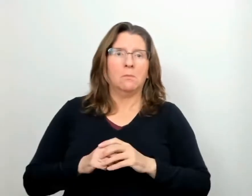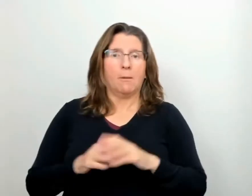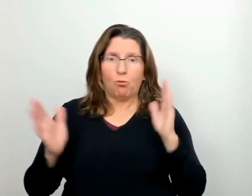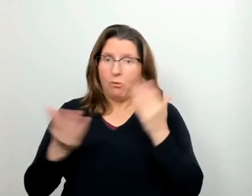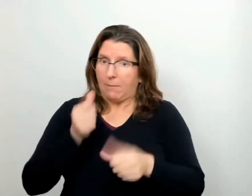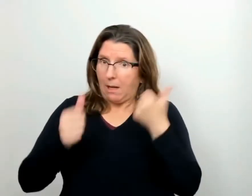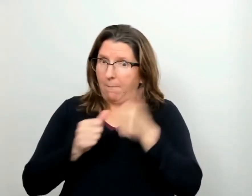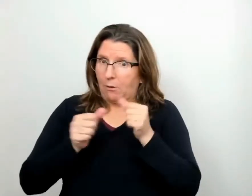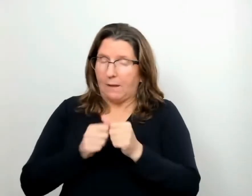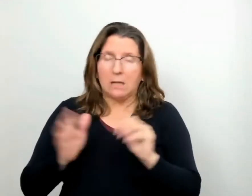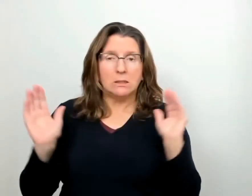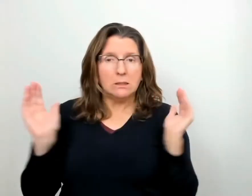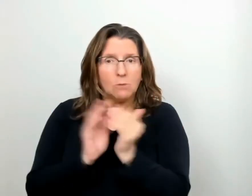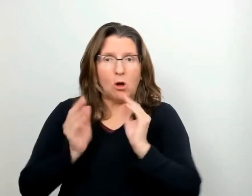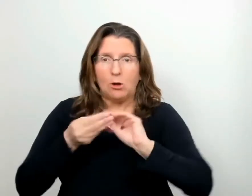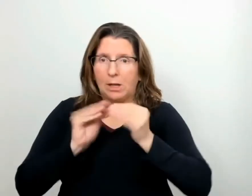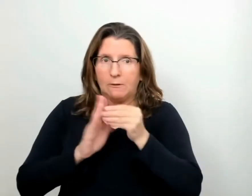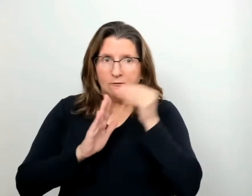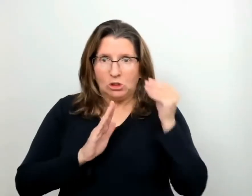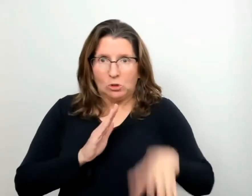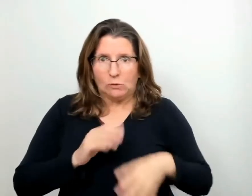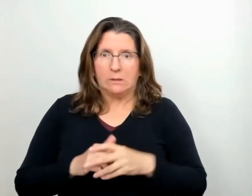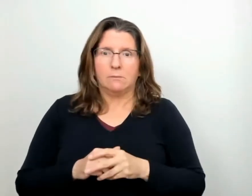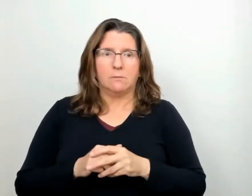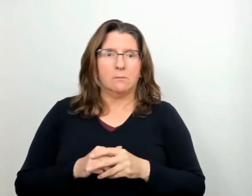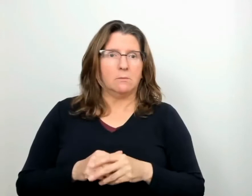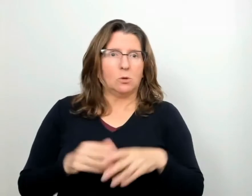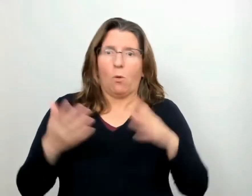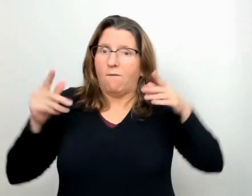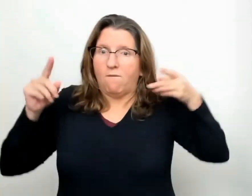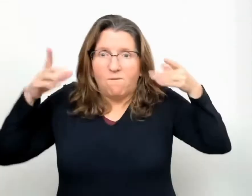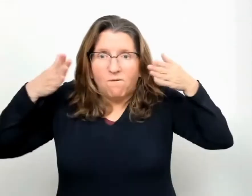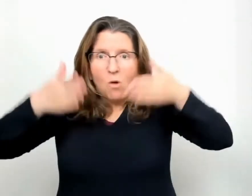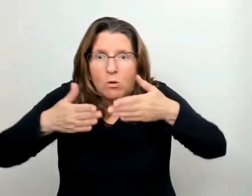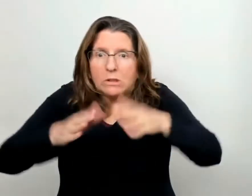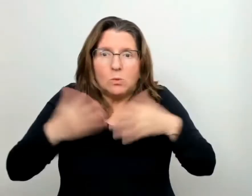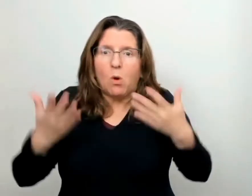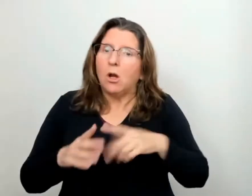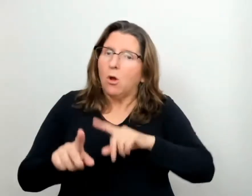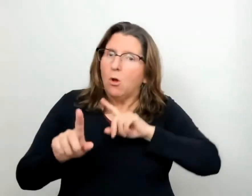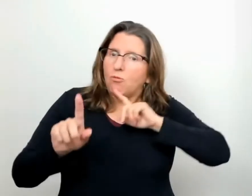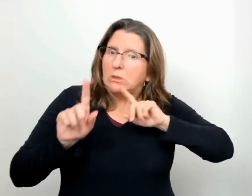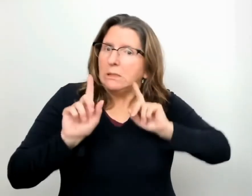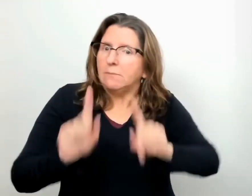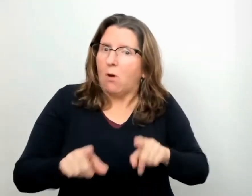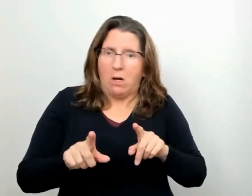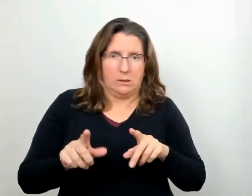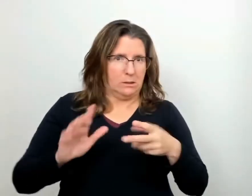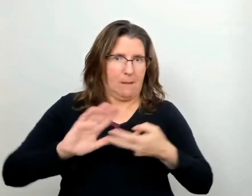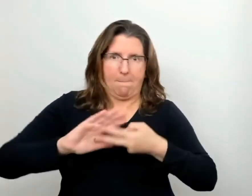Remember this is a small number of students. For them, we have a responsive approach.